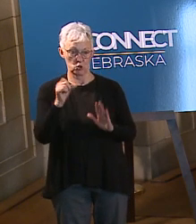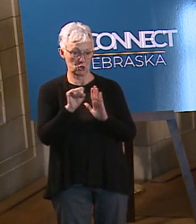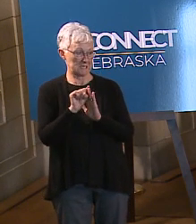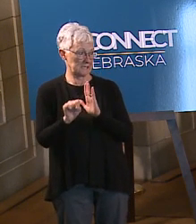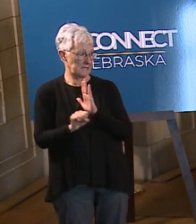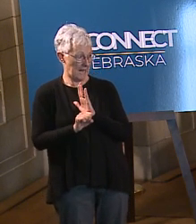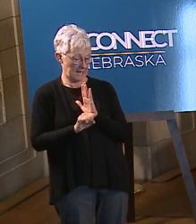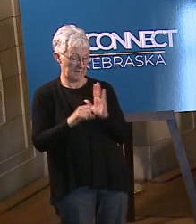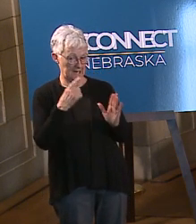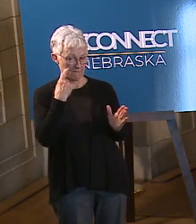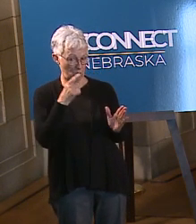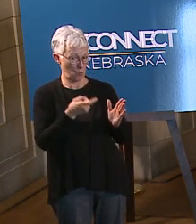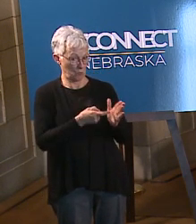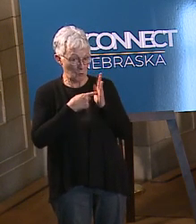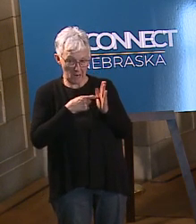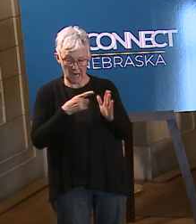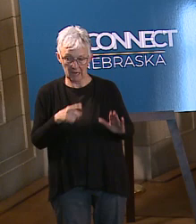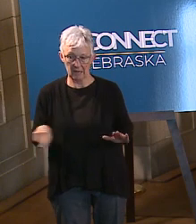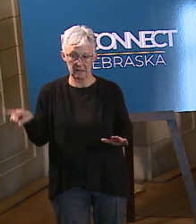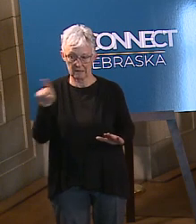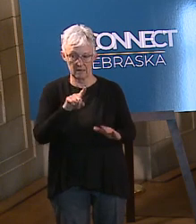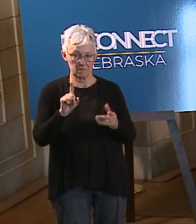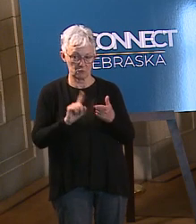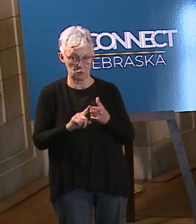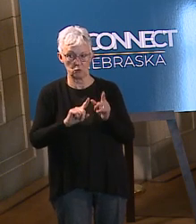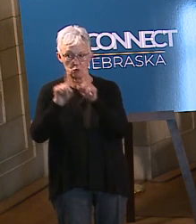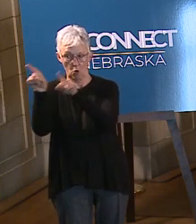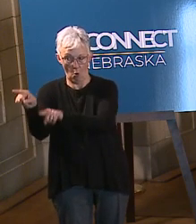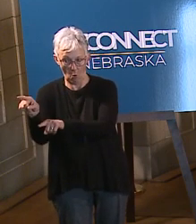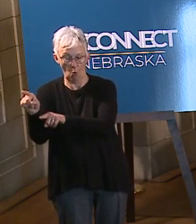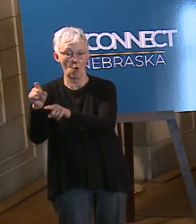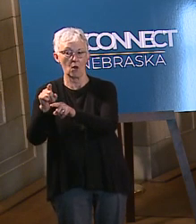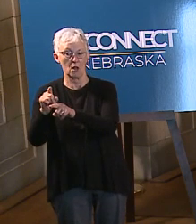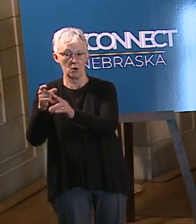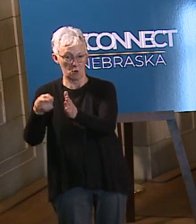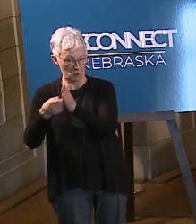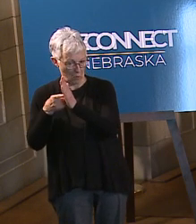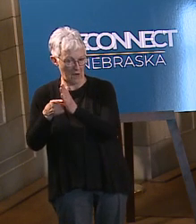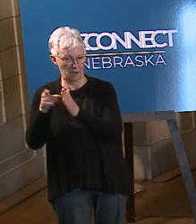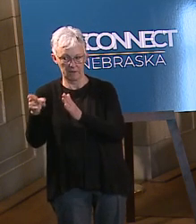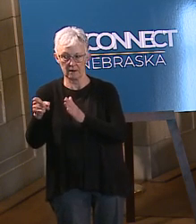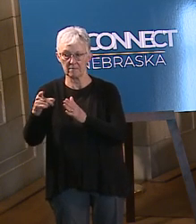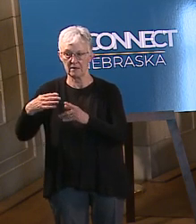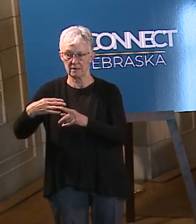SCHOOL, ONE OF THE FIRST STATES TO REIMPOSE THE WORK SEARCH